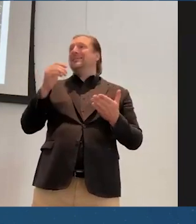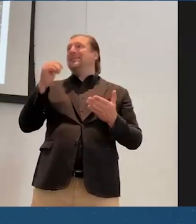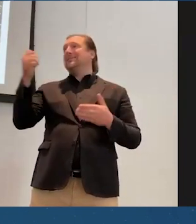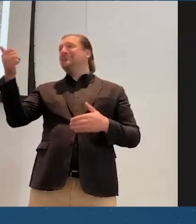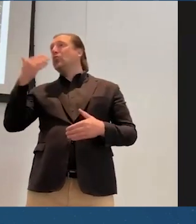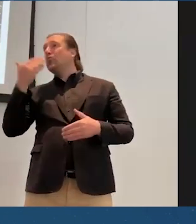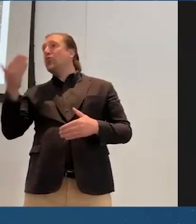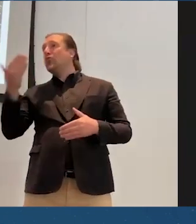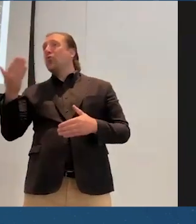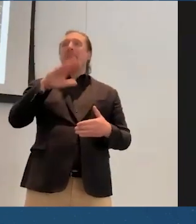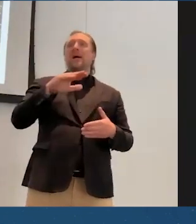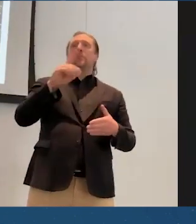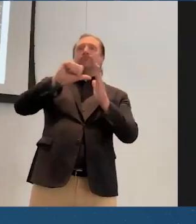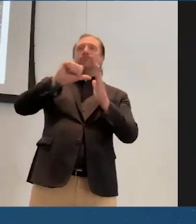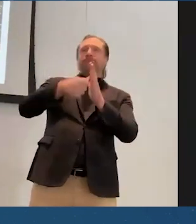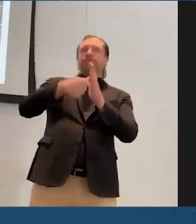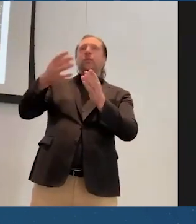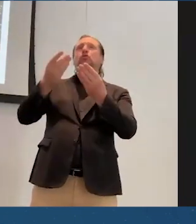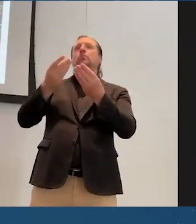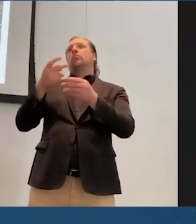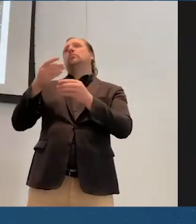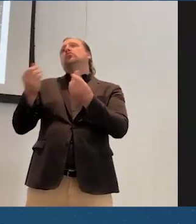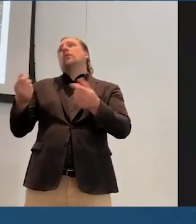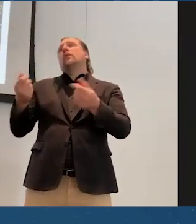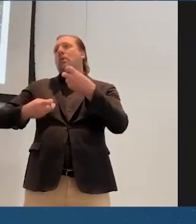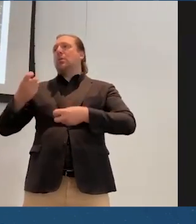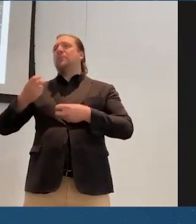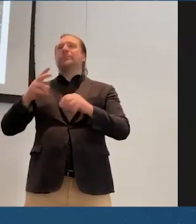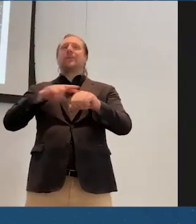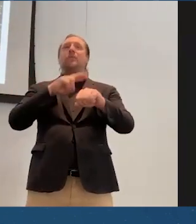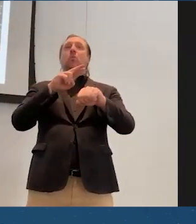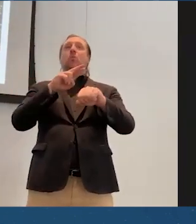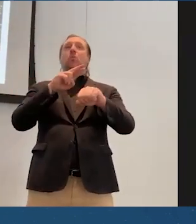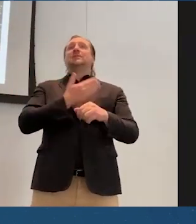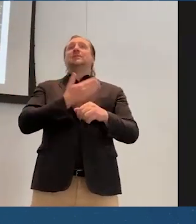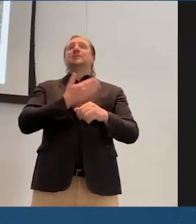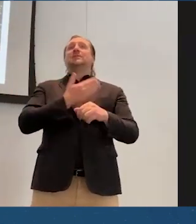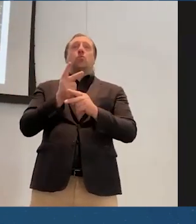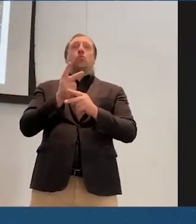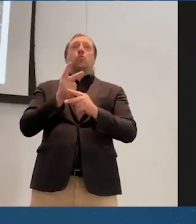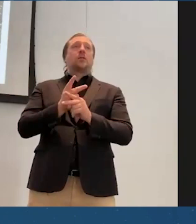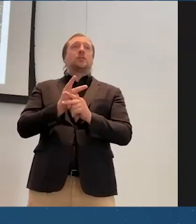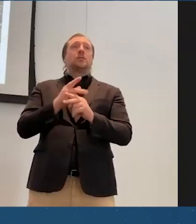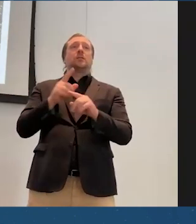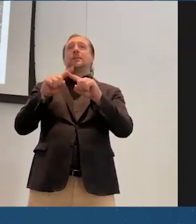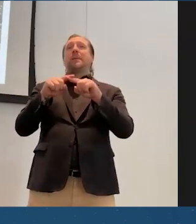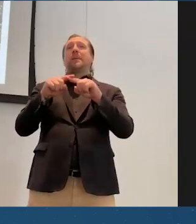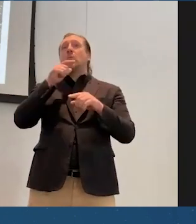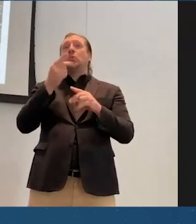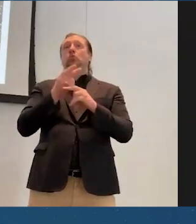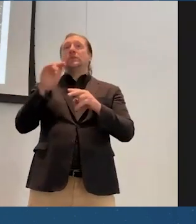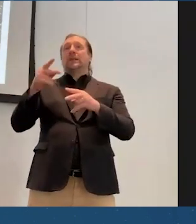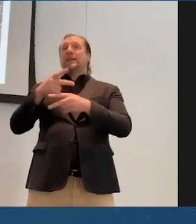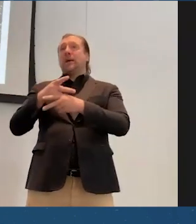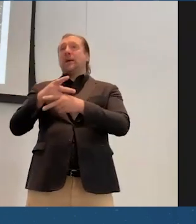and let's begin to iterate on the solutions. And then, of course, as our product-- depending on who's using it or features